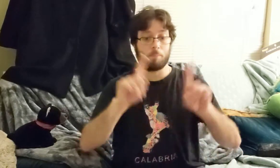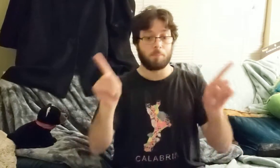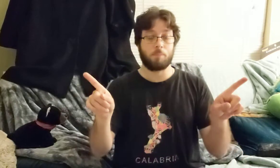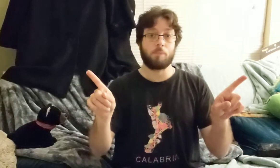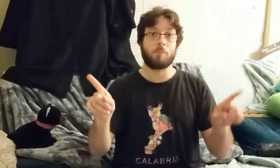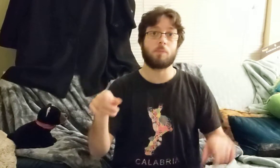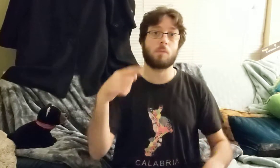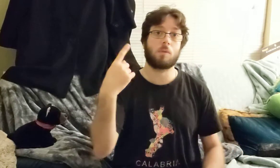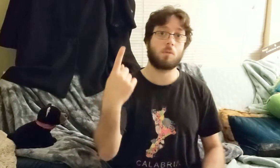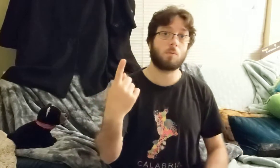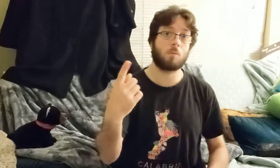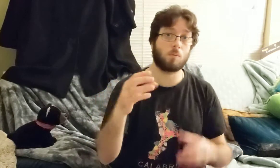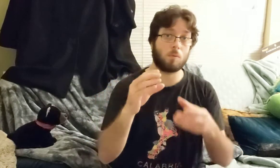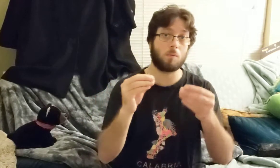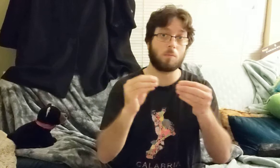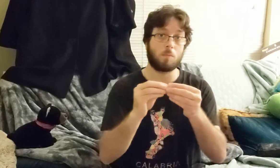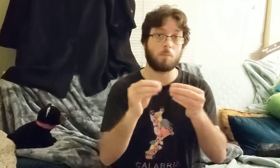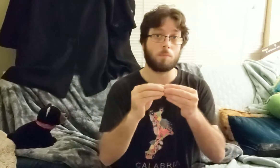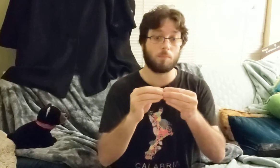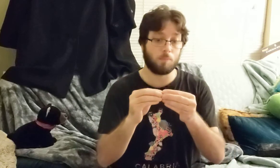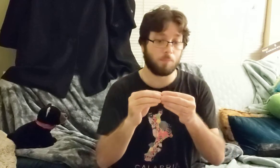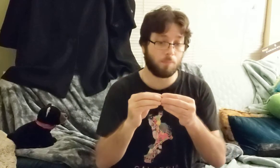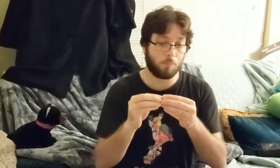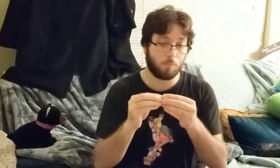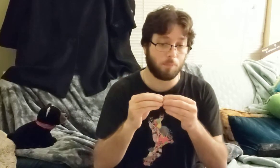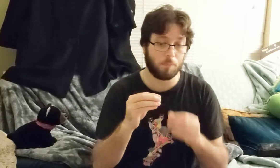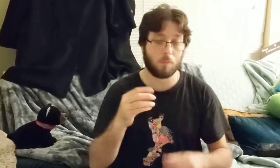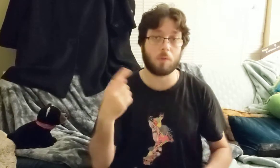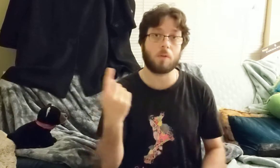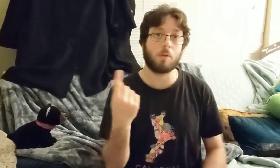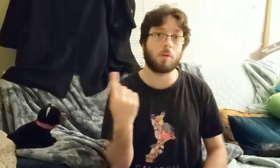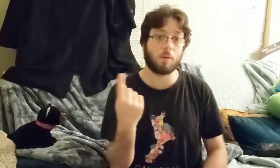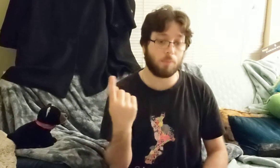BUT ONE MORE THING